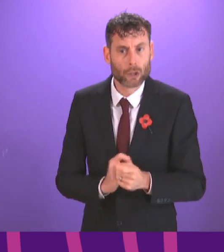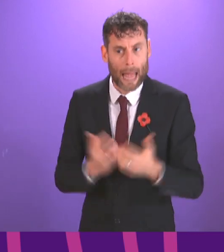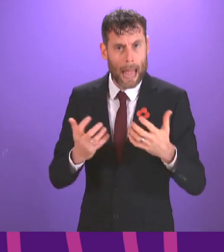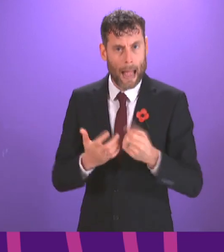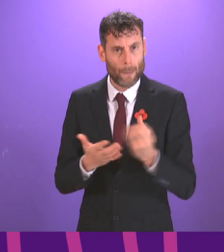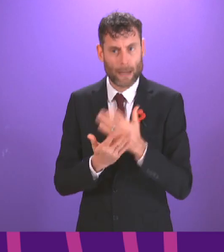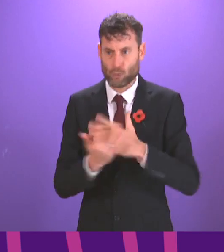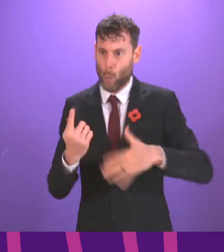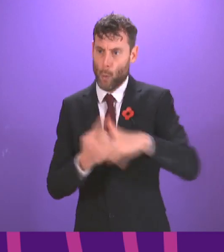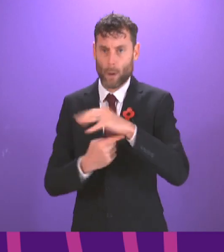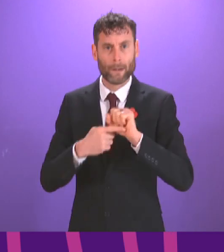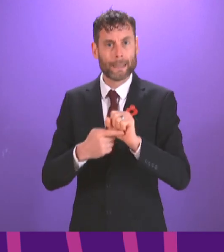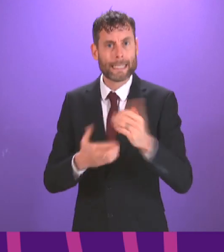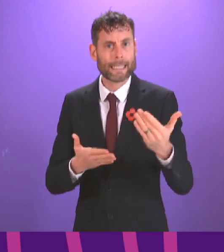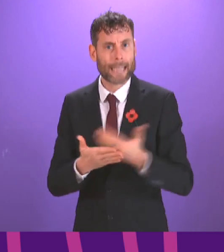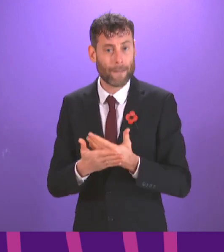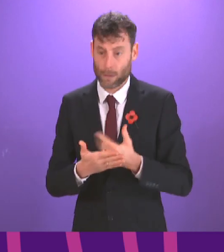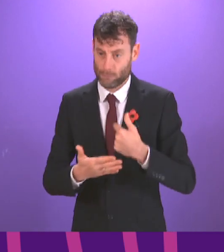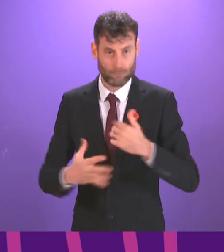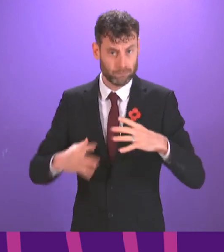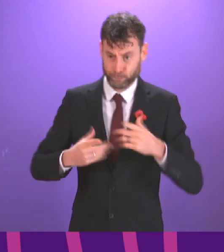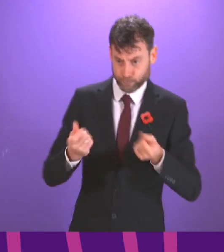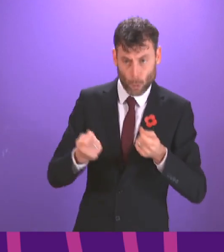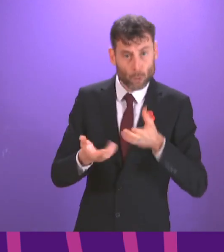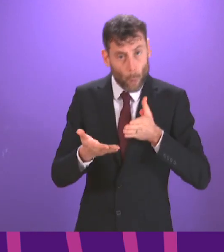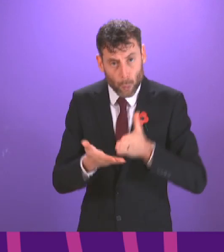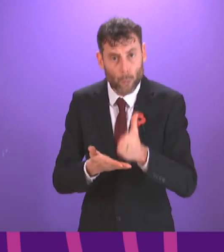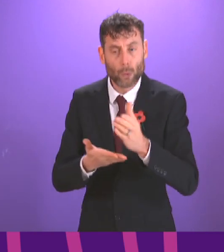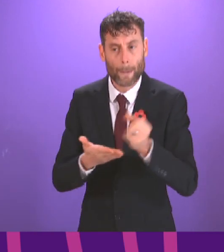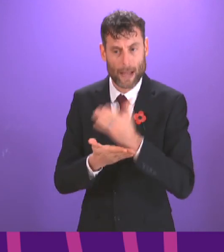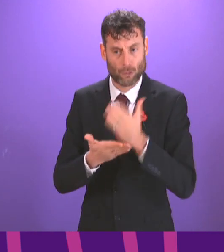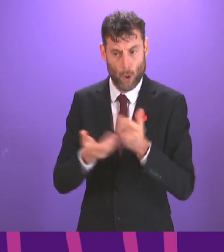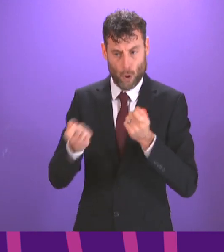through a process that allows us, as far as possible, given what we have been dealing